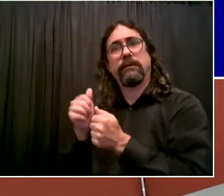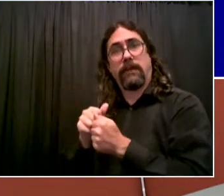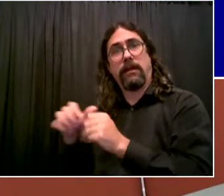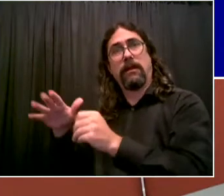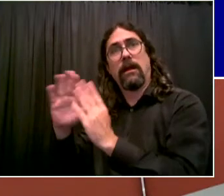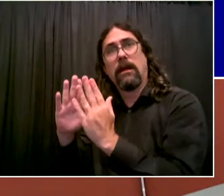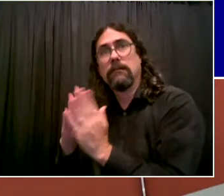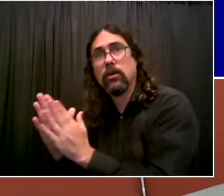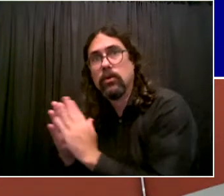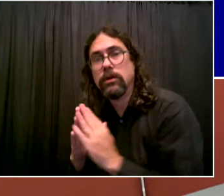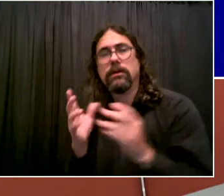THIS COMMUNITY- BASED PIECE IS